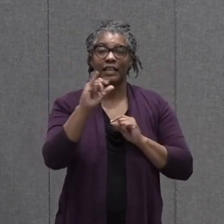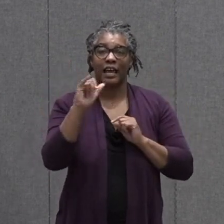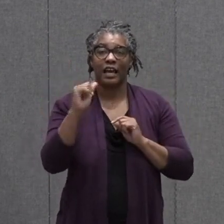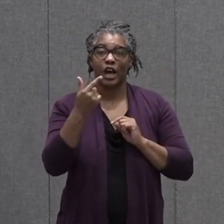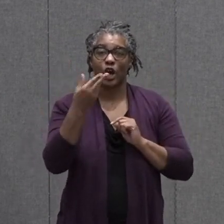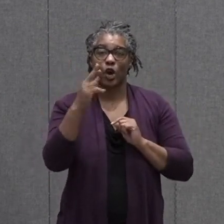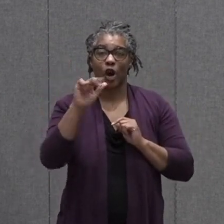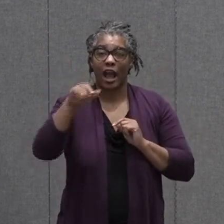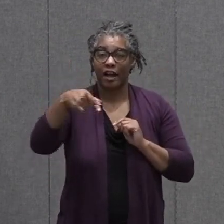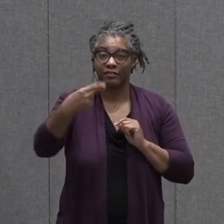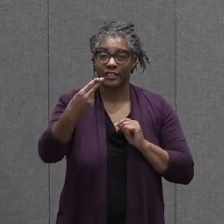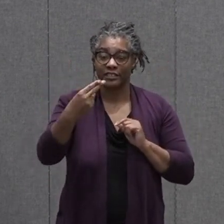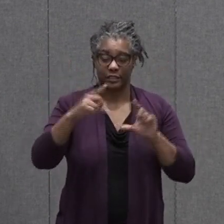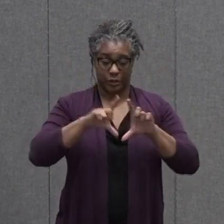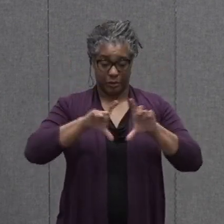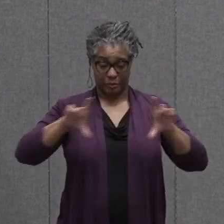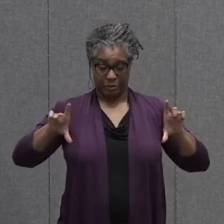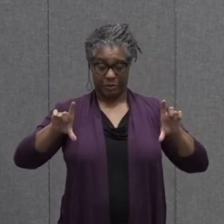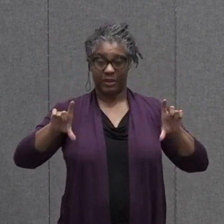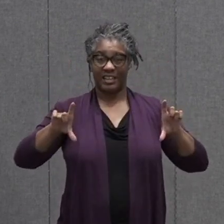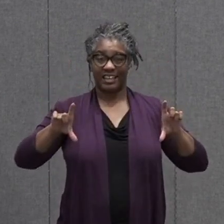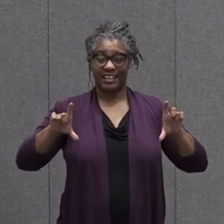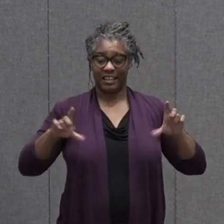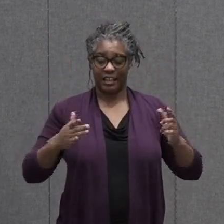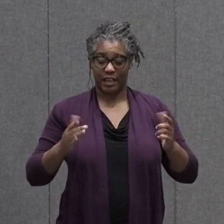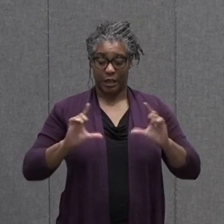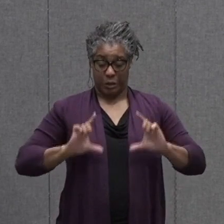And the bottom section will be for our consonants.